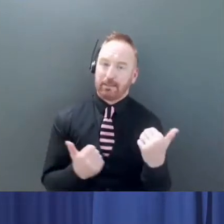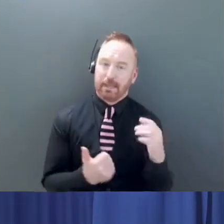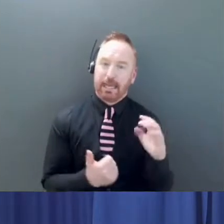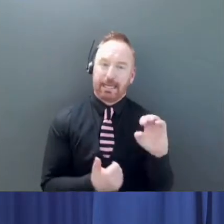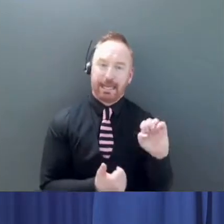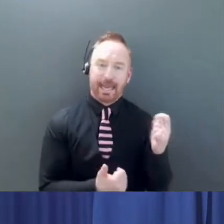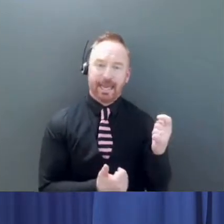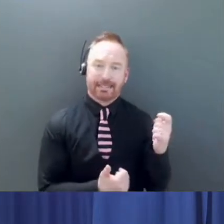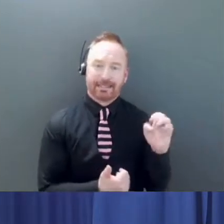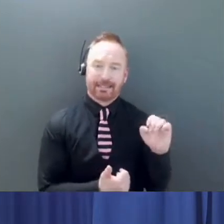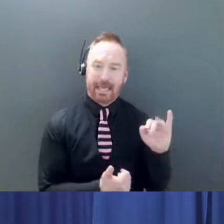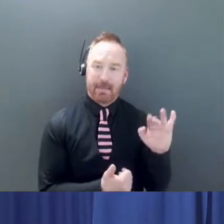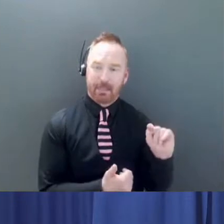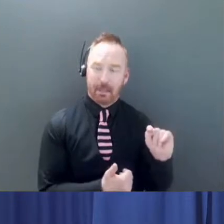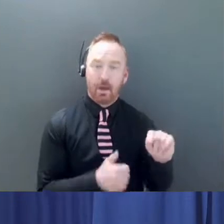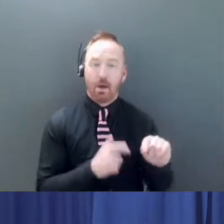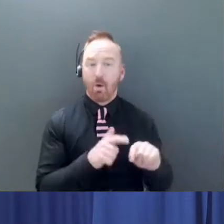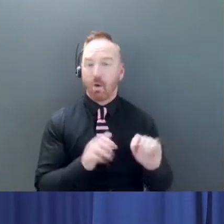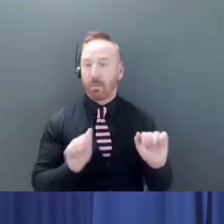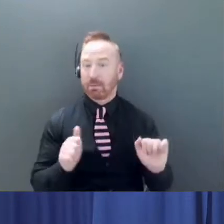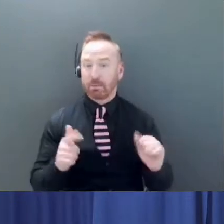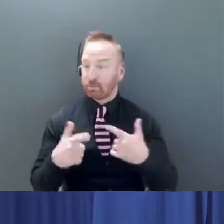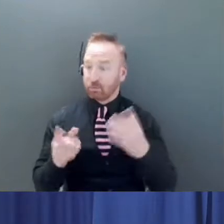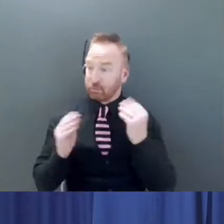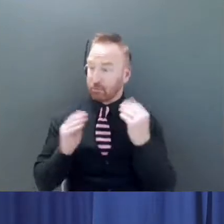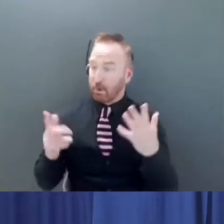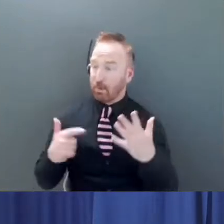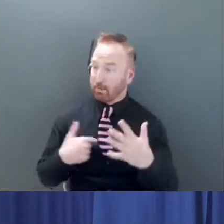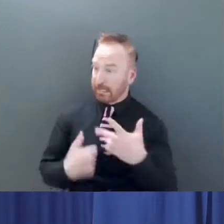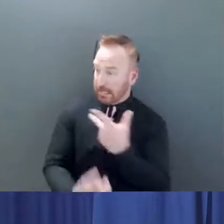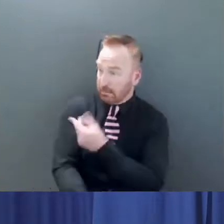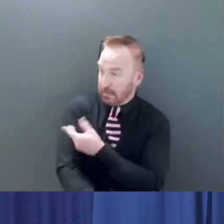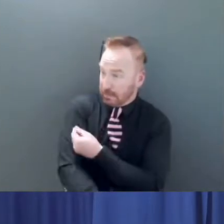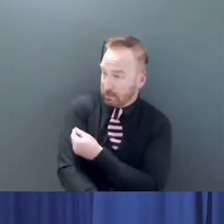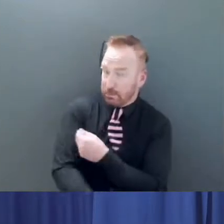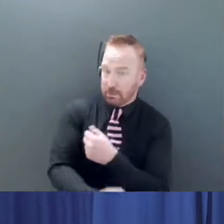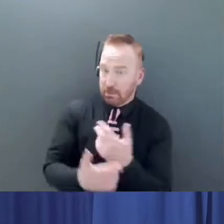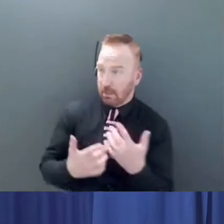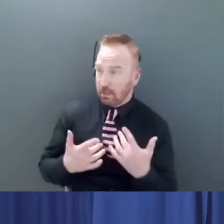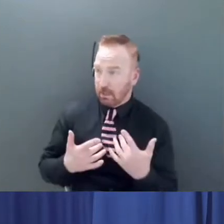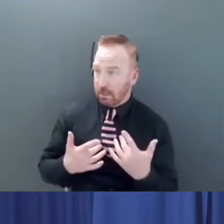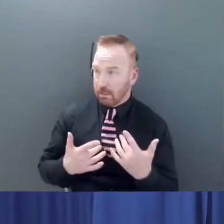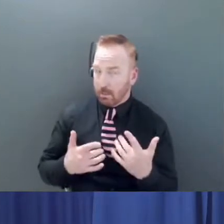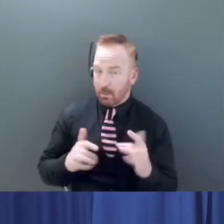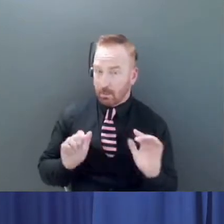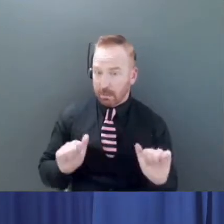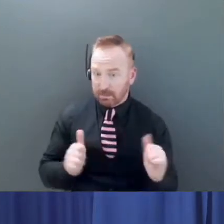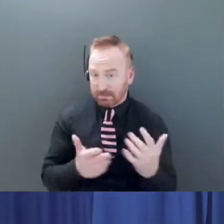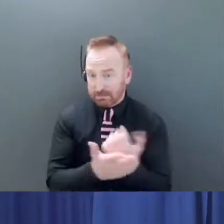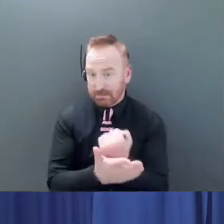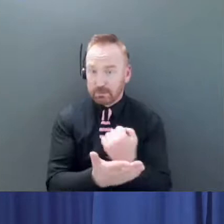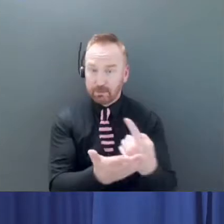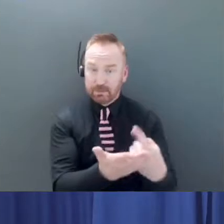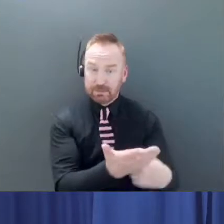declaration of status of immunization because then there's a chance to have a conversation about vaccine and